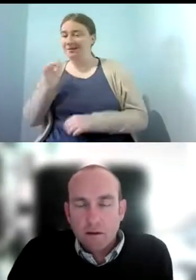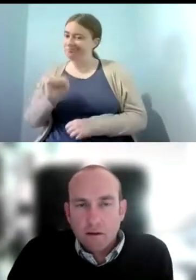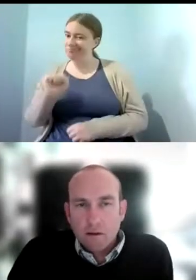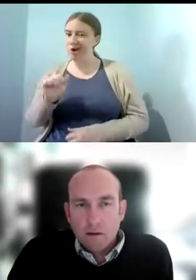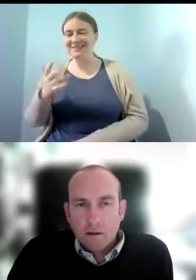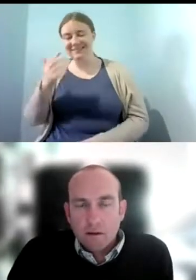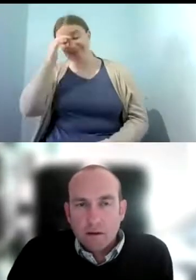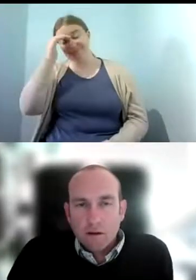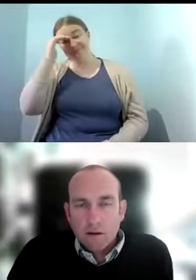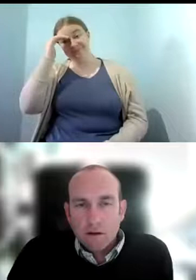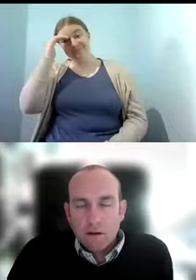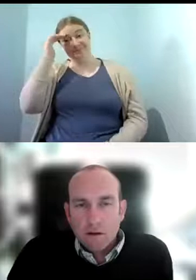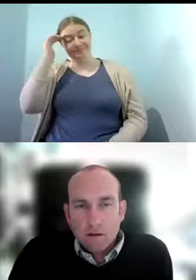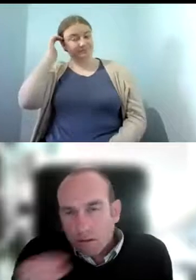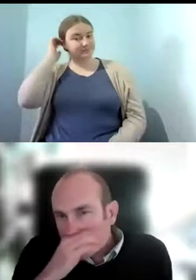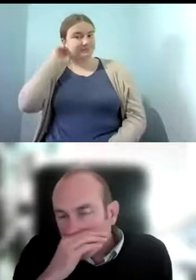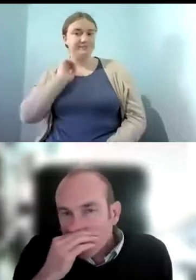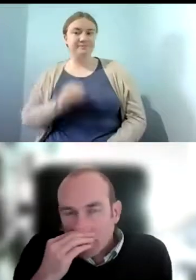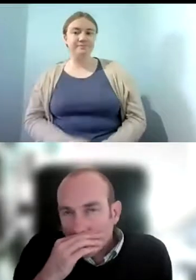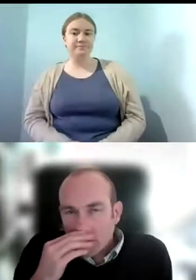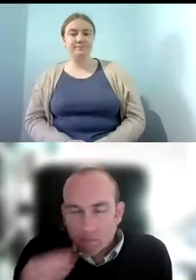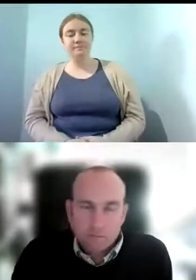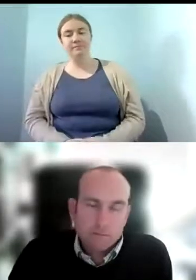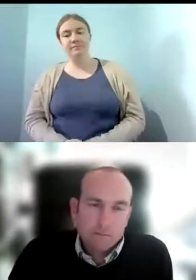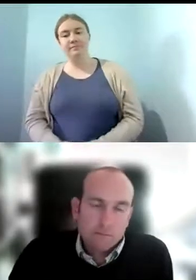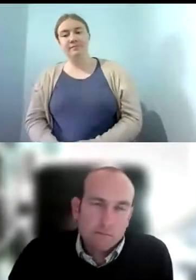okay i have another question about the the shad and how